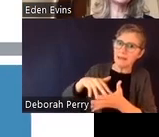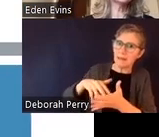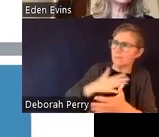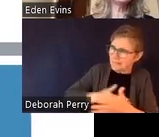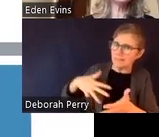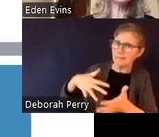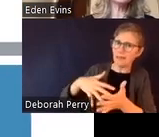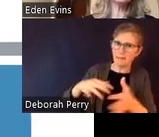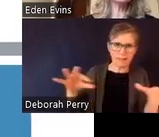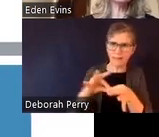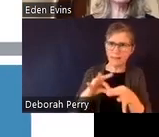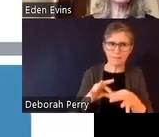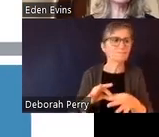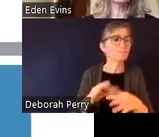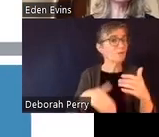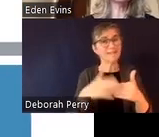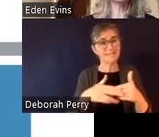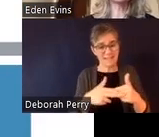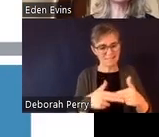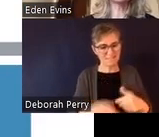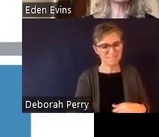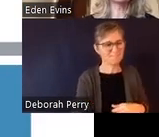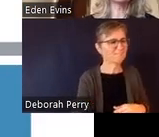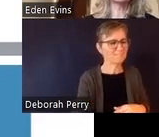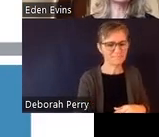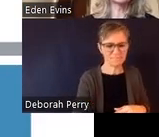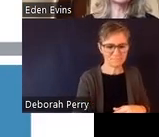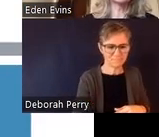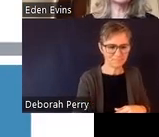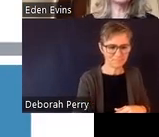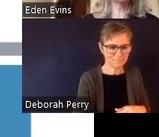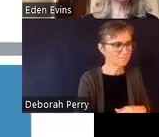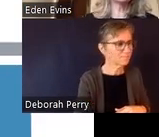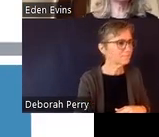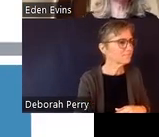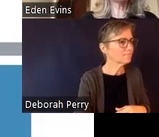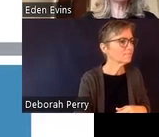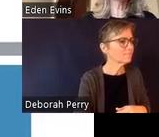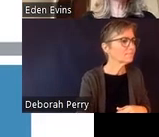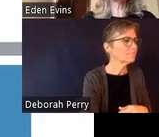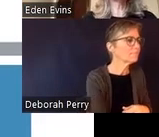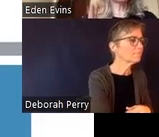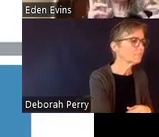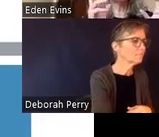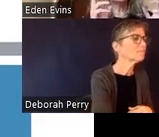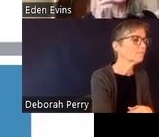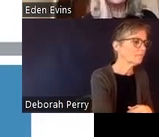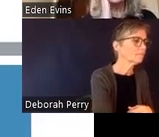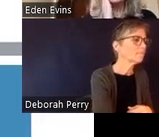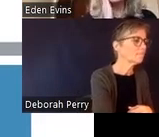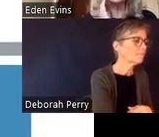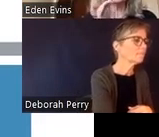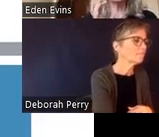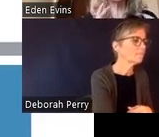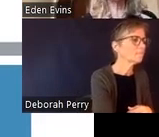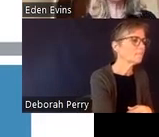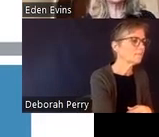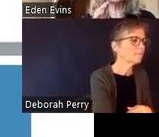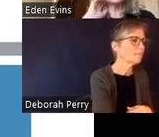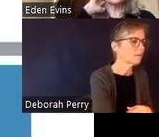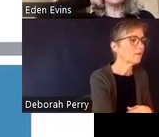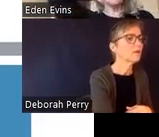Next slide. Because this term “dual diagnosis,” which we don't really use quite so much anymore